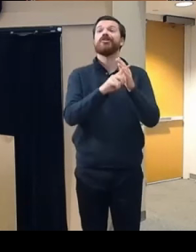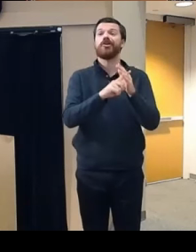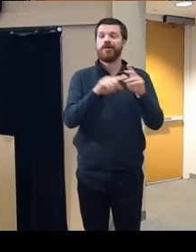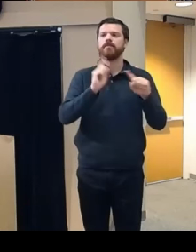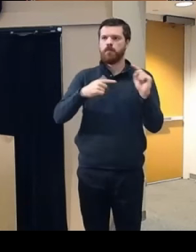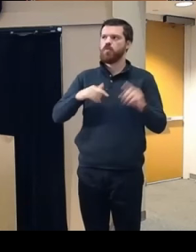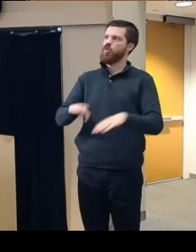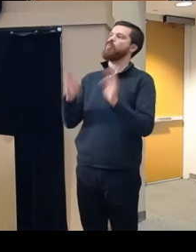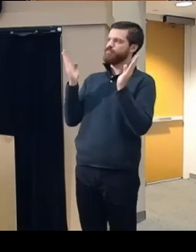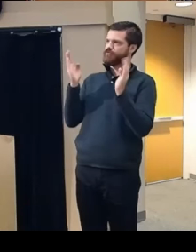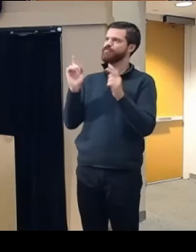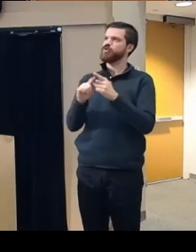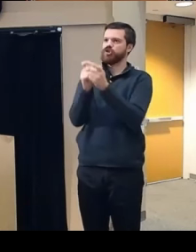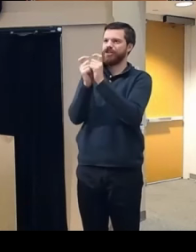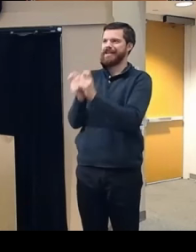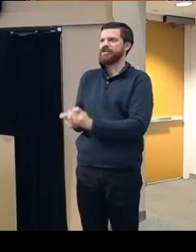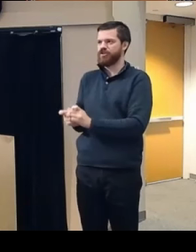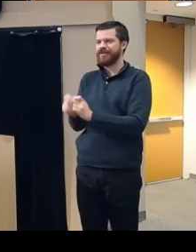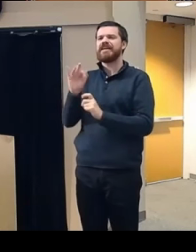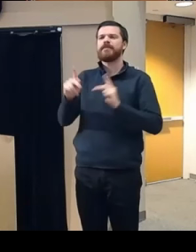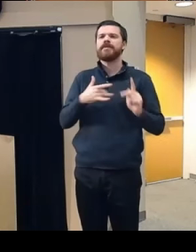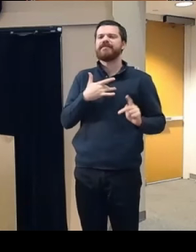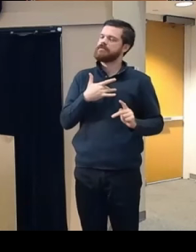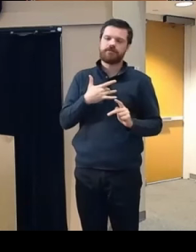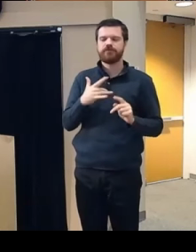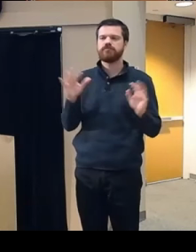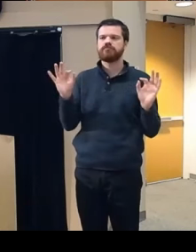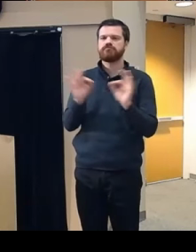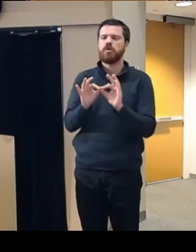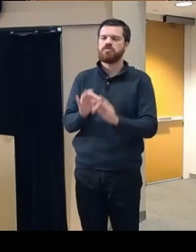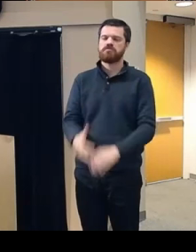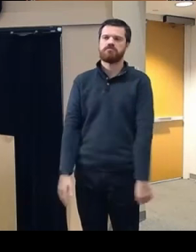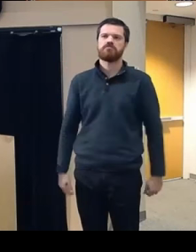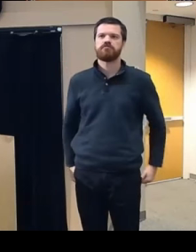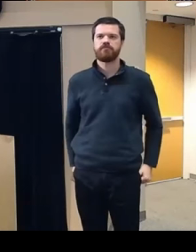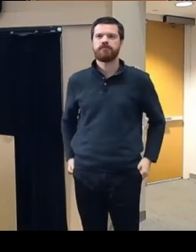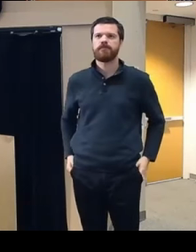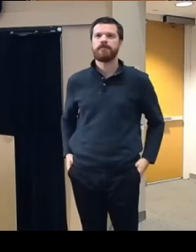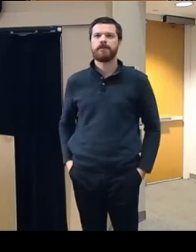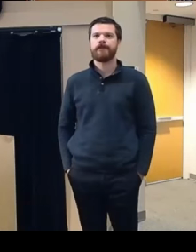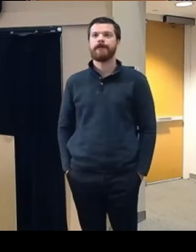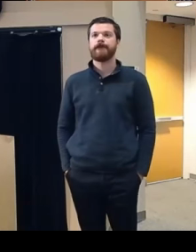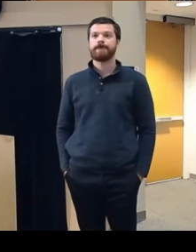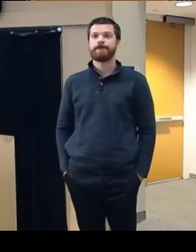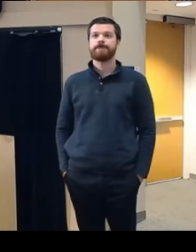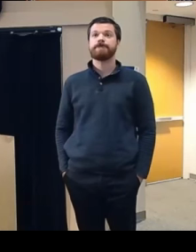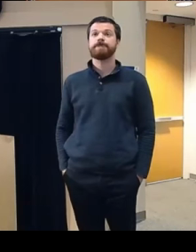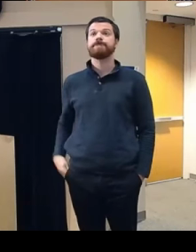very open to um changing those um if people find that it would be helpful great any last minute